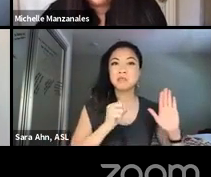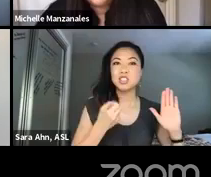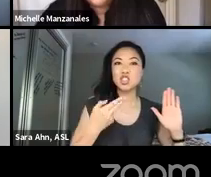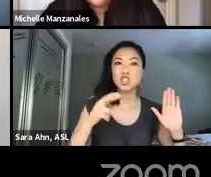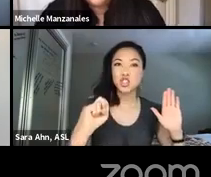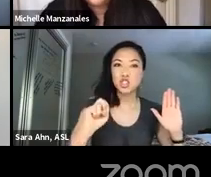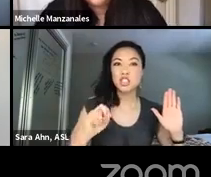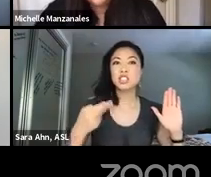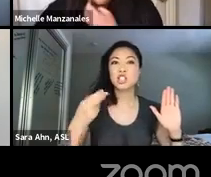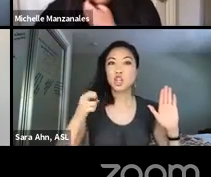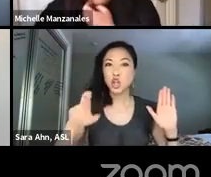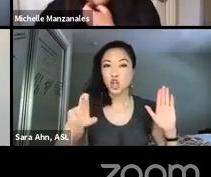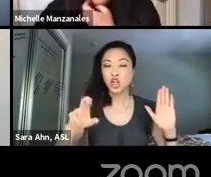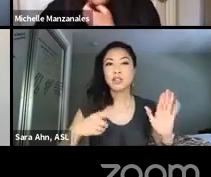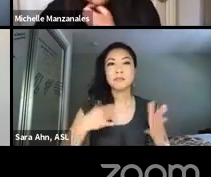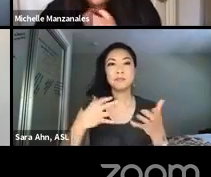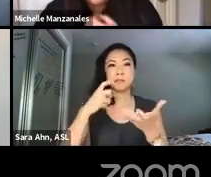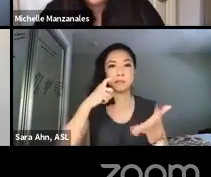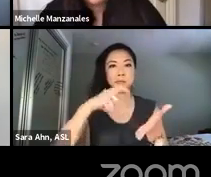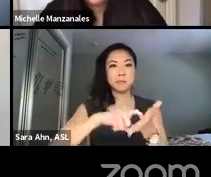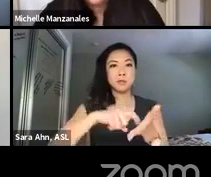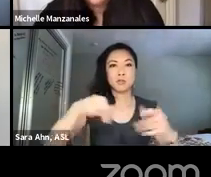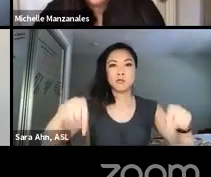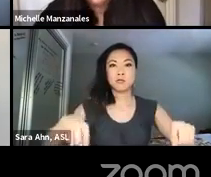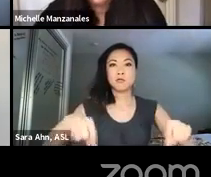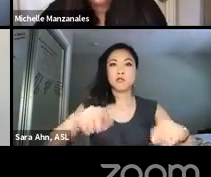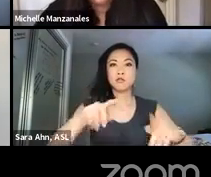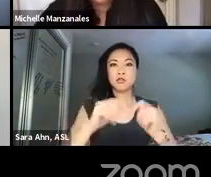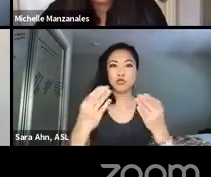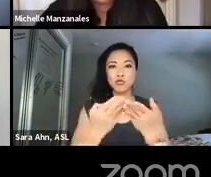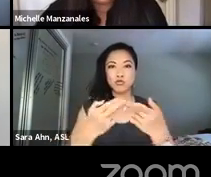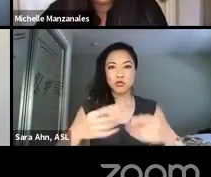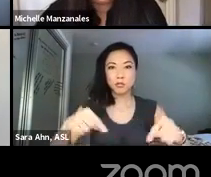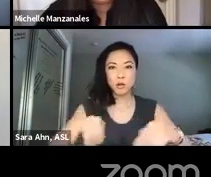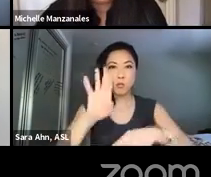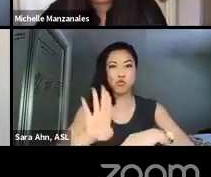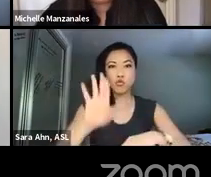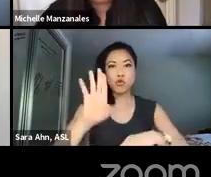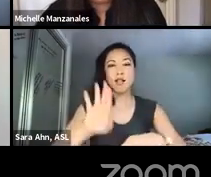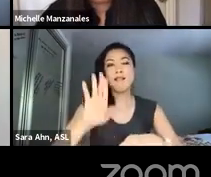Hello, my name is Ana Nery Fragoso.